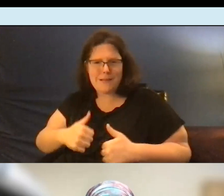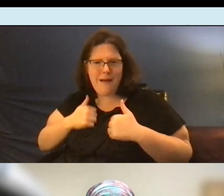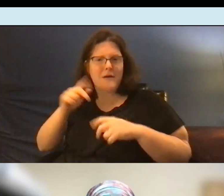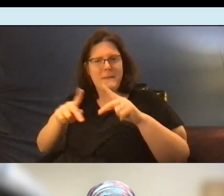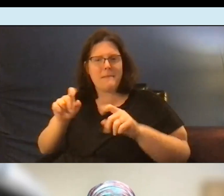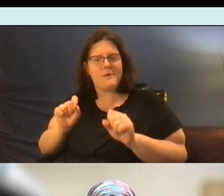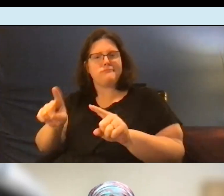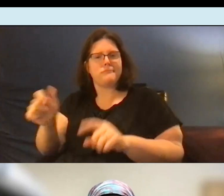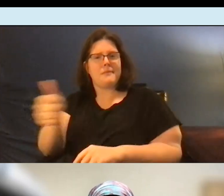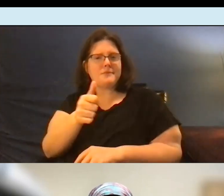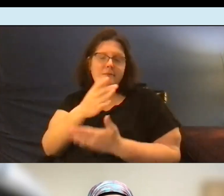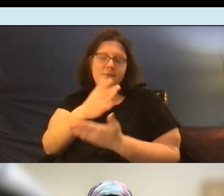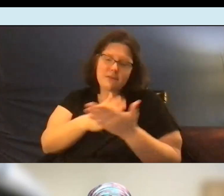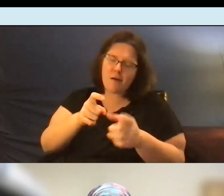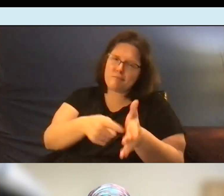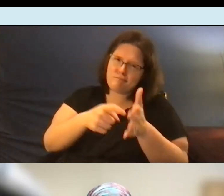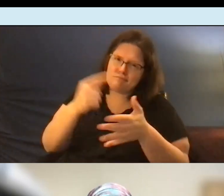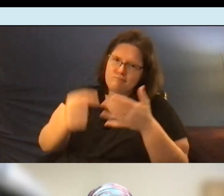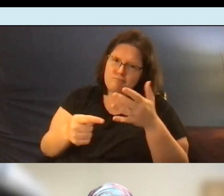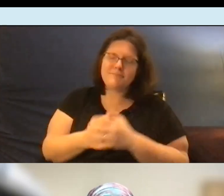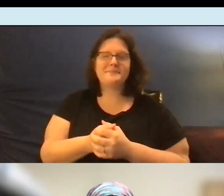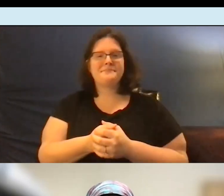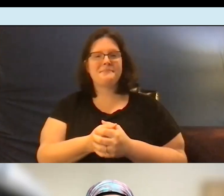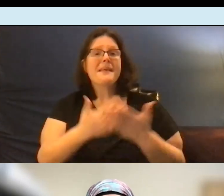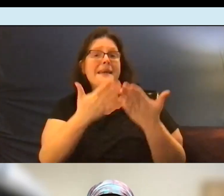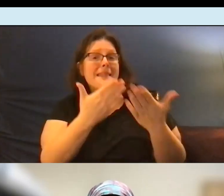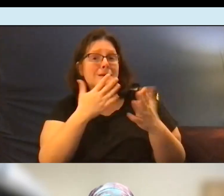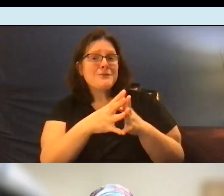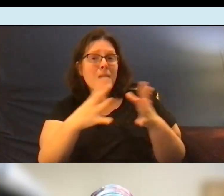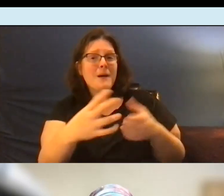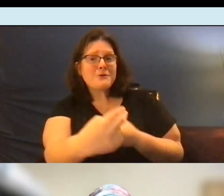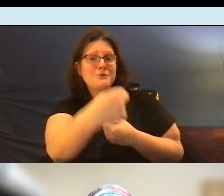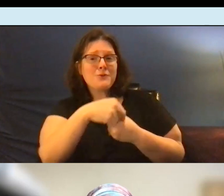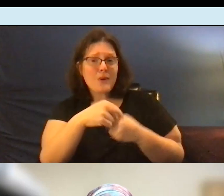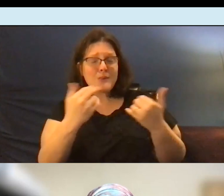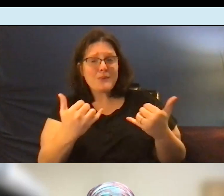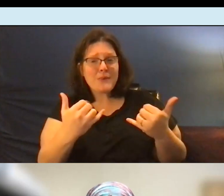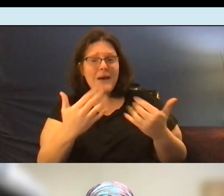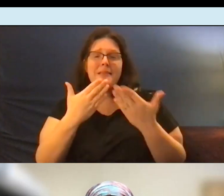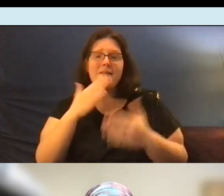Awesome. Well, thank you so much for being with us today and for this wonderful presentation. We were